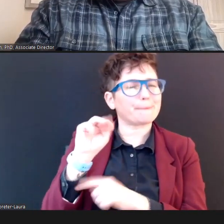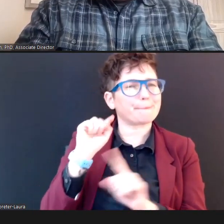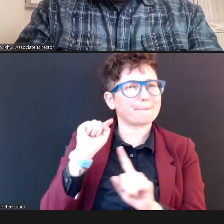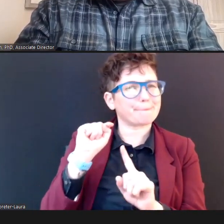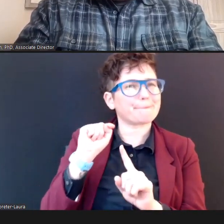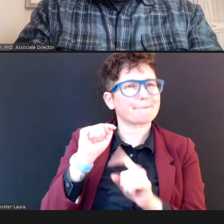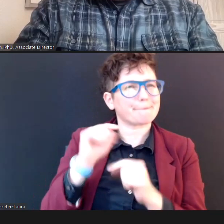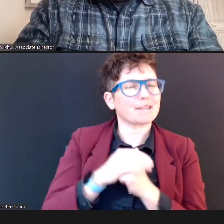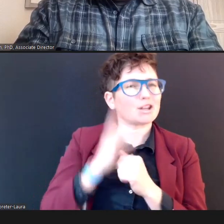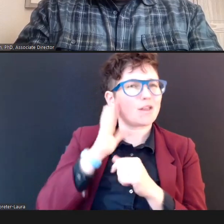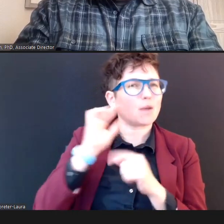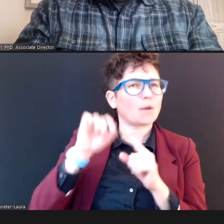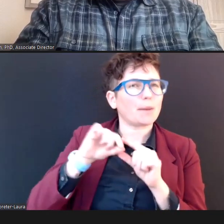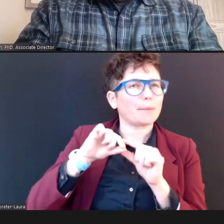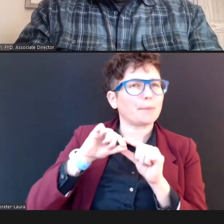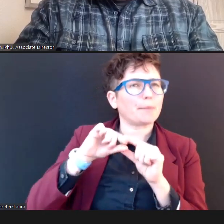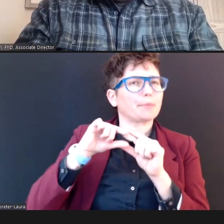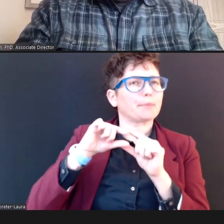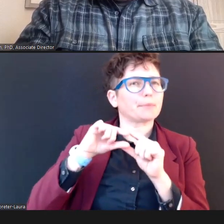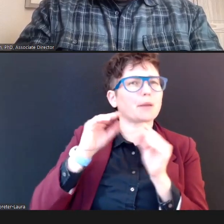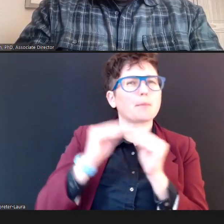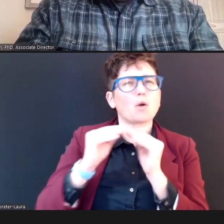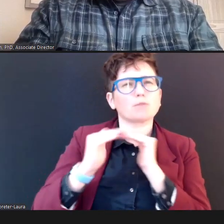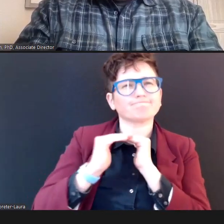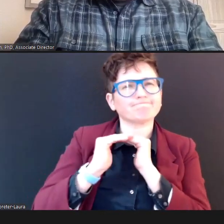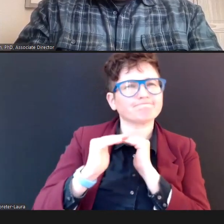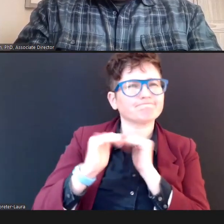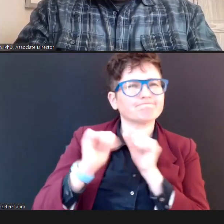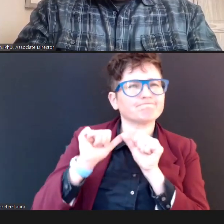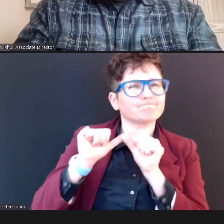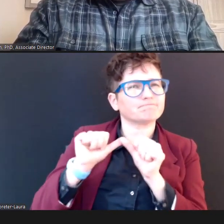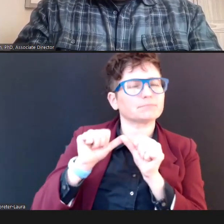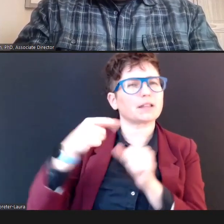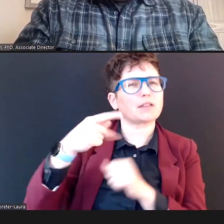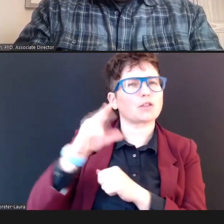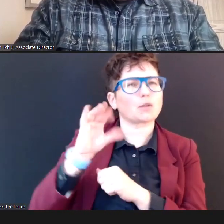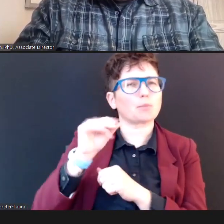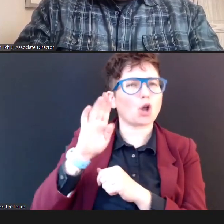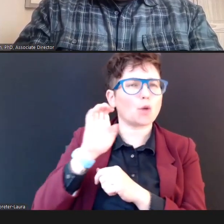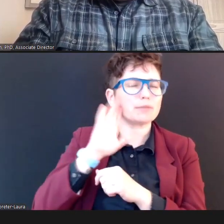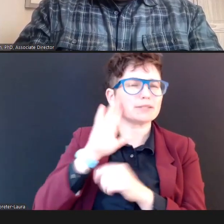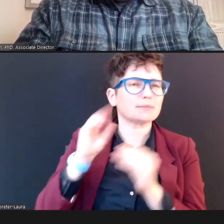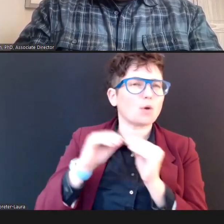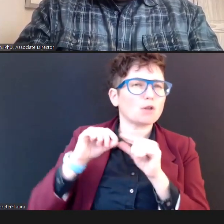in ear canal they're more stable so the